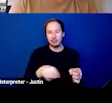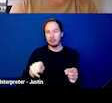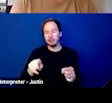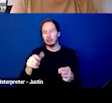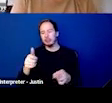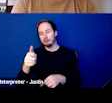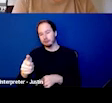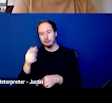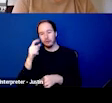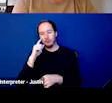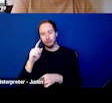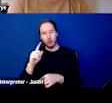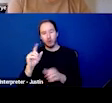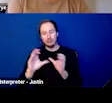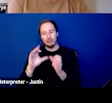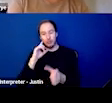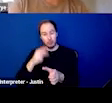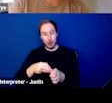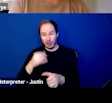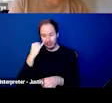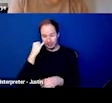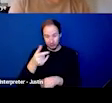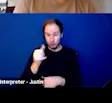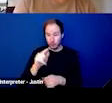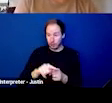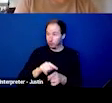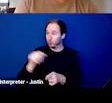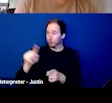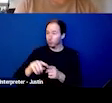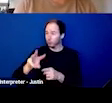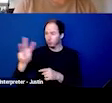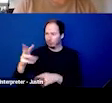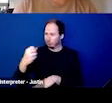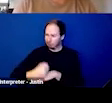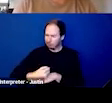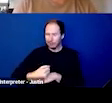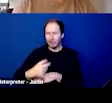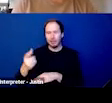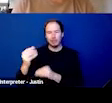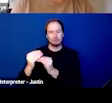If it doesn't work for you the first time, give it a few minutes, website's a little particular,